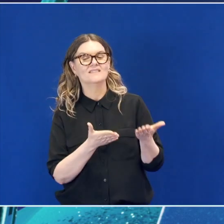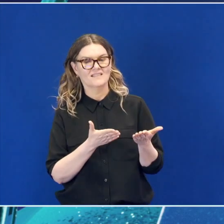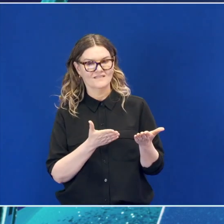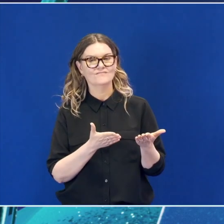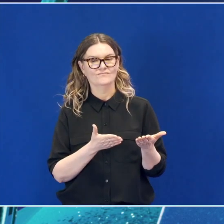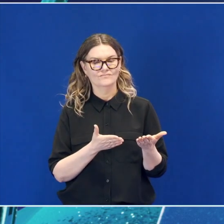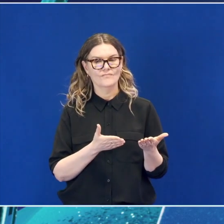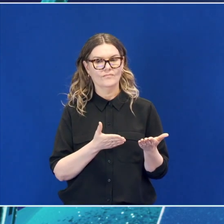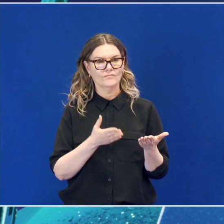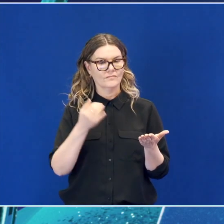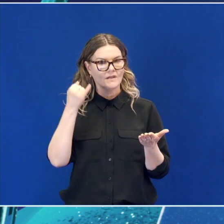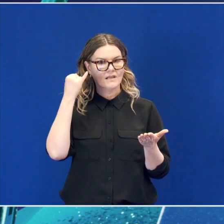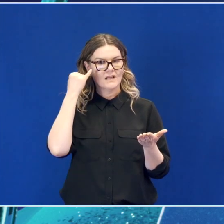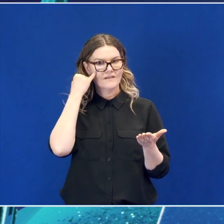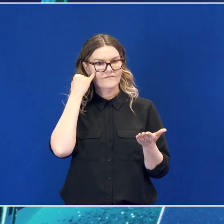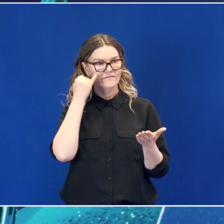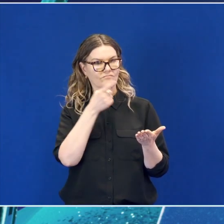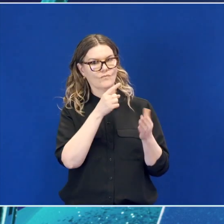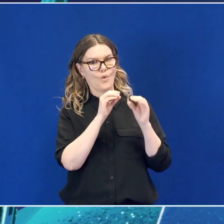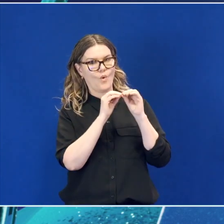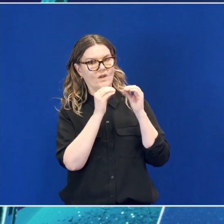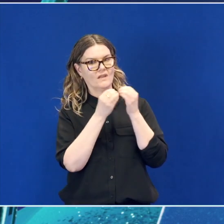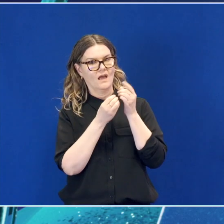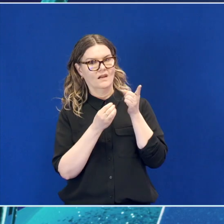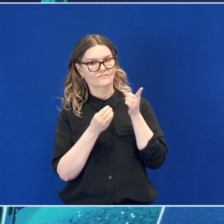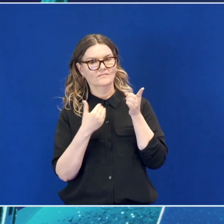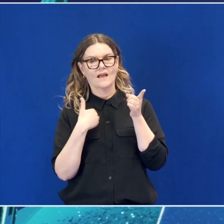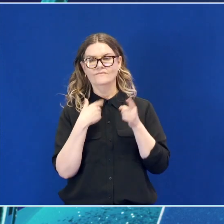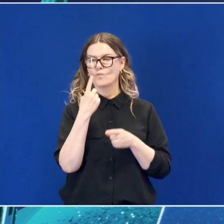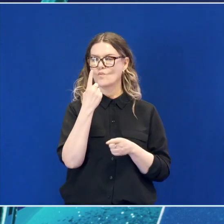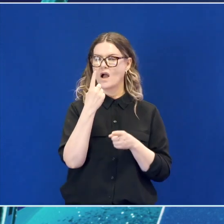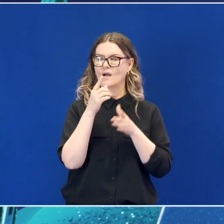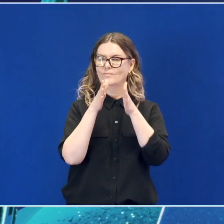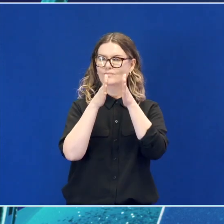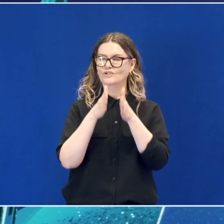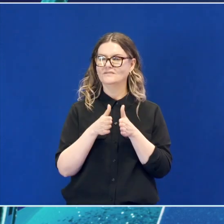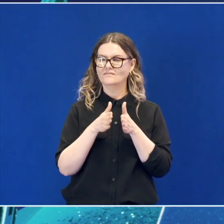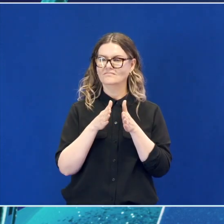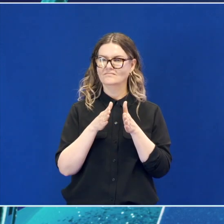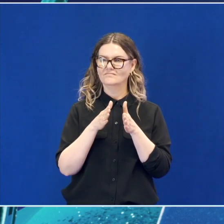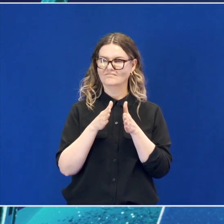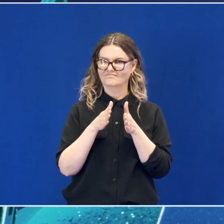what do you do in a world where AI is becoming more and more the way we do things.